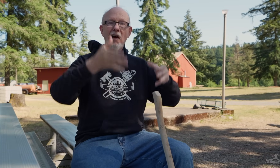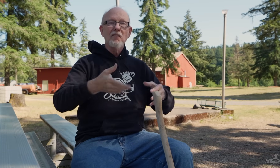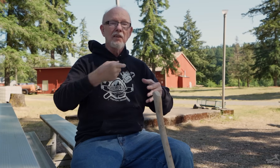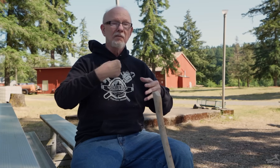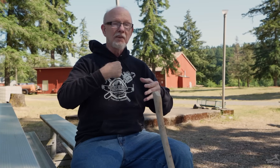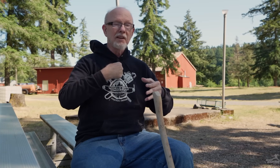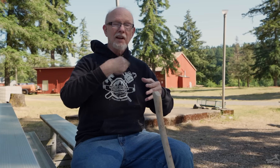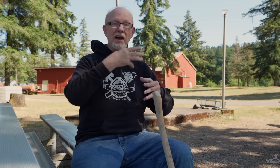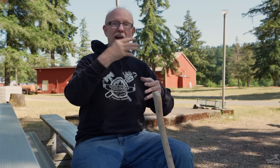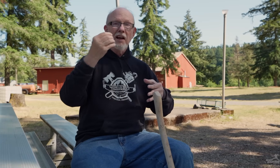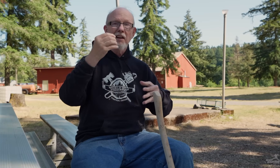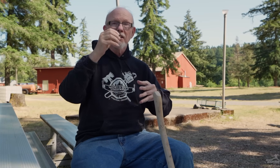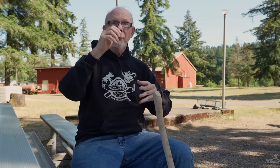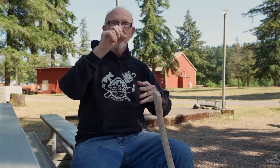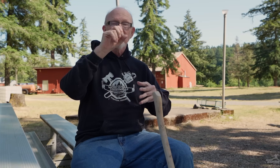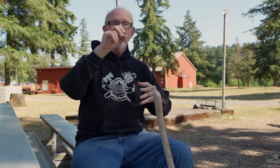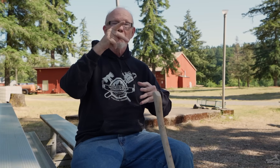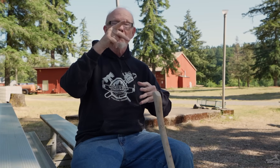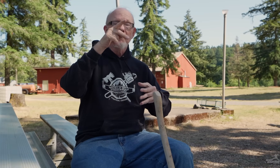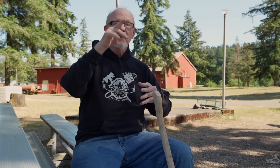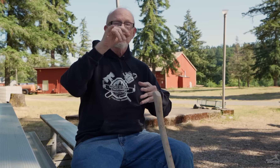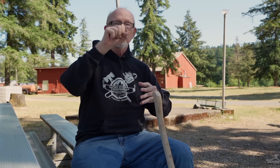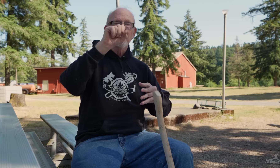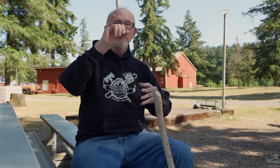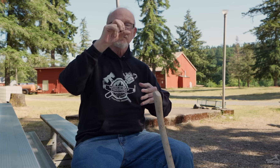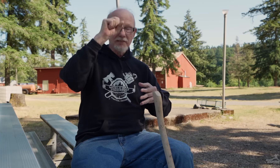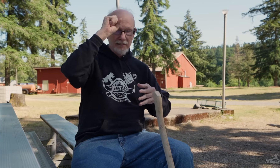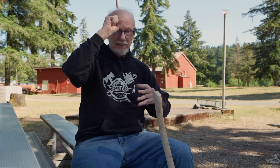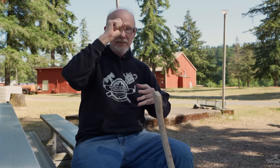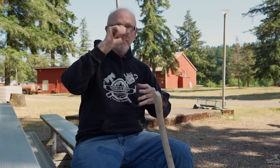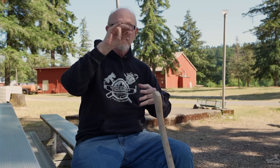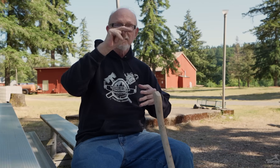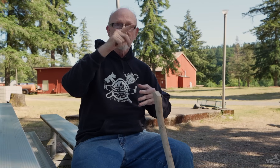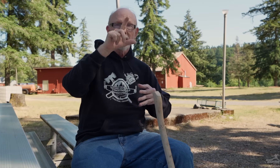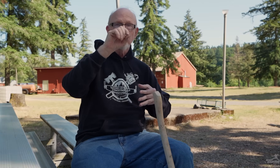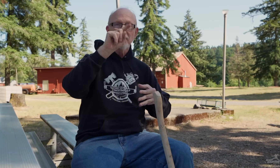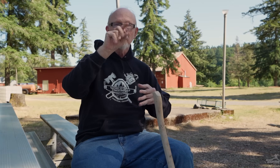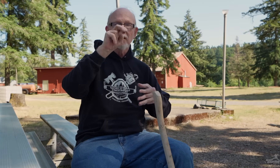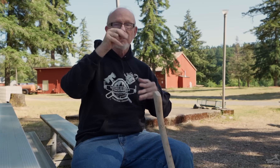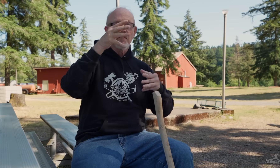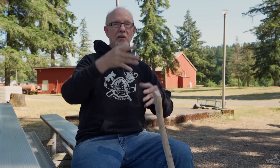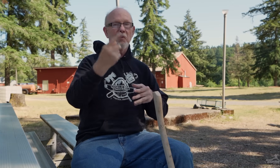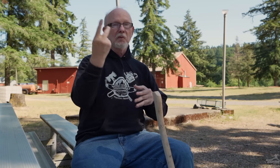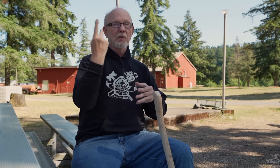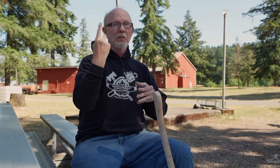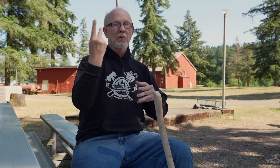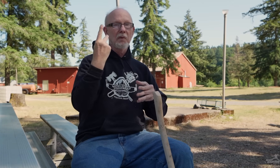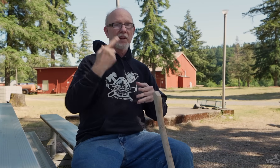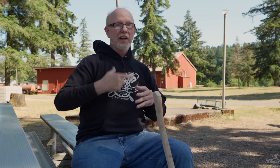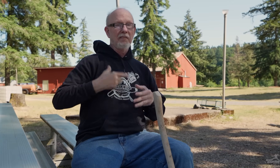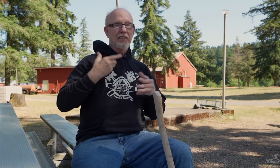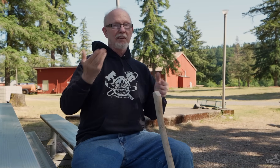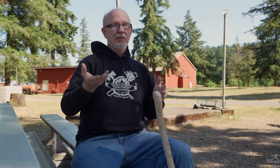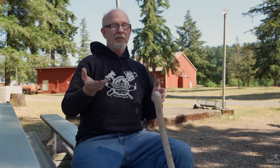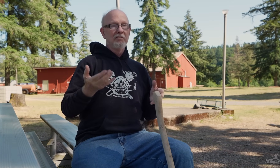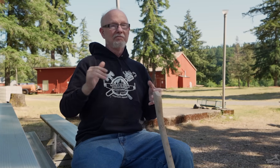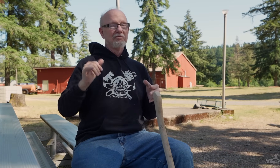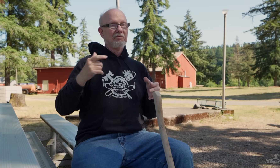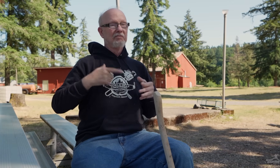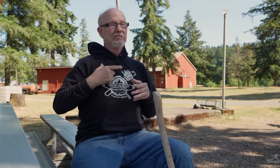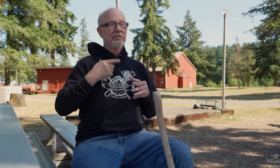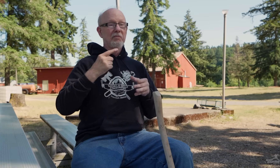Now, only Julian Singleton and I are still living from the old board.